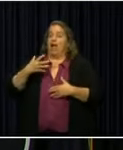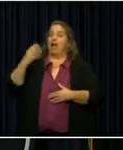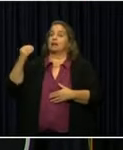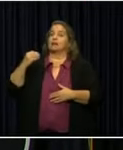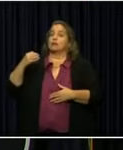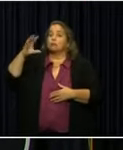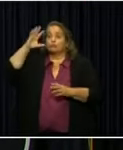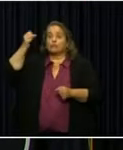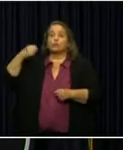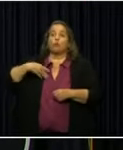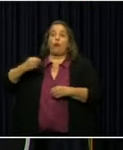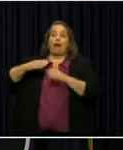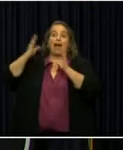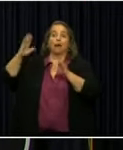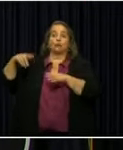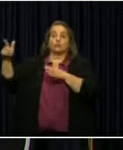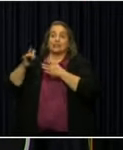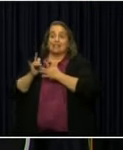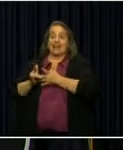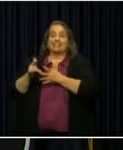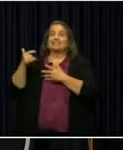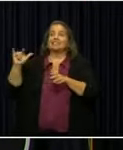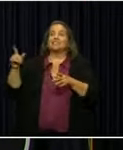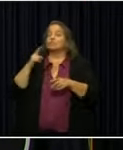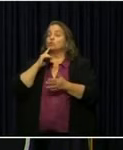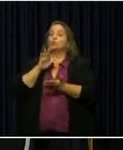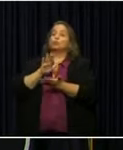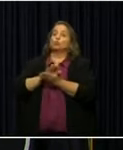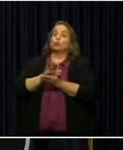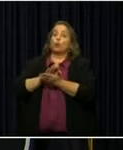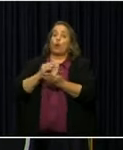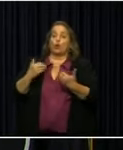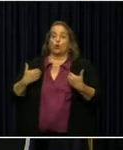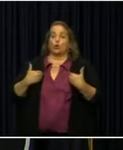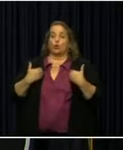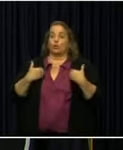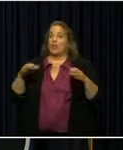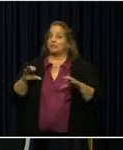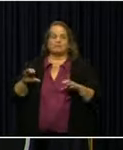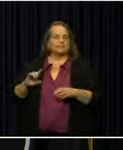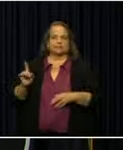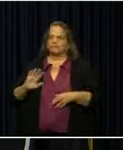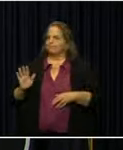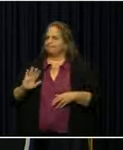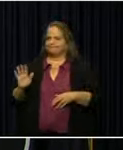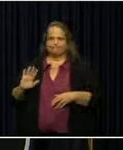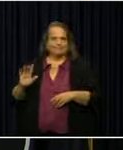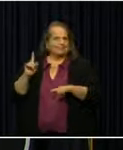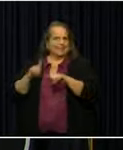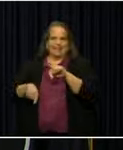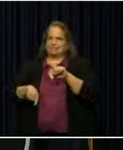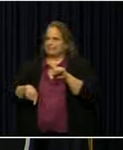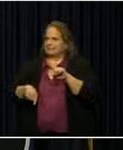FOR REOPENING ABOUT WHAT WE ARE WATCHING AND WHEN AND WHAT WILL